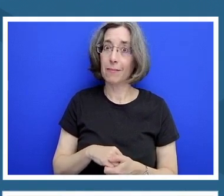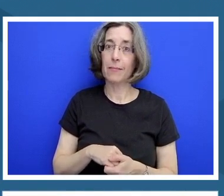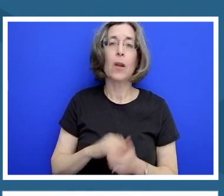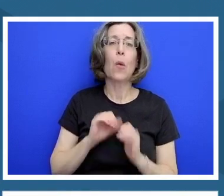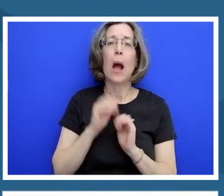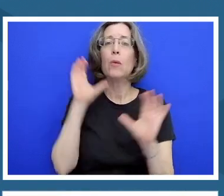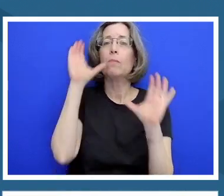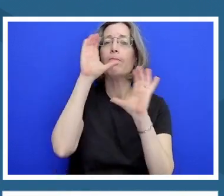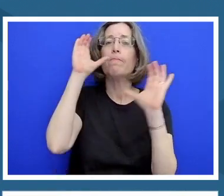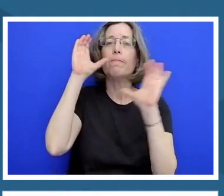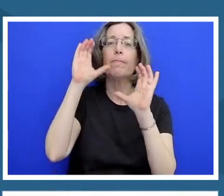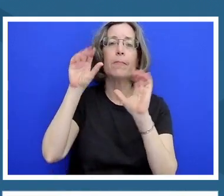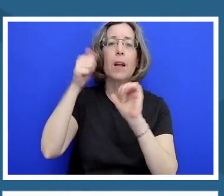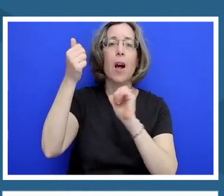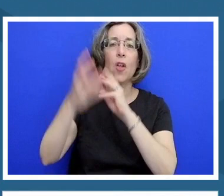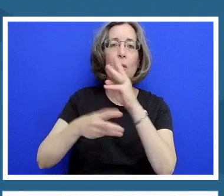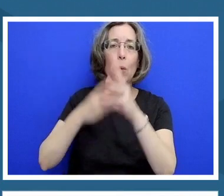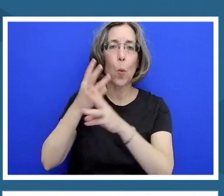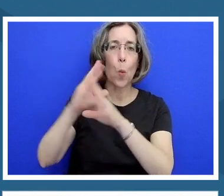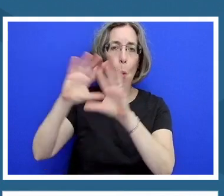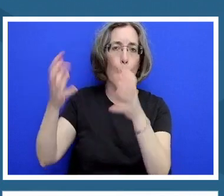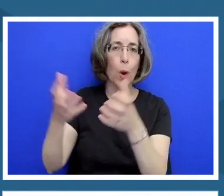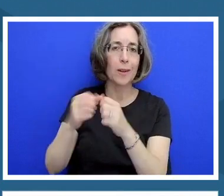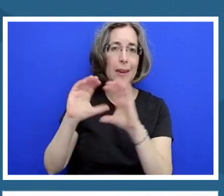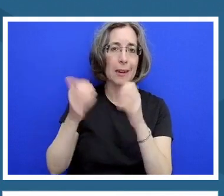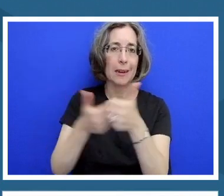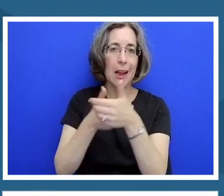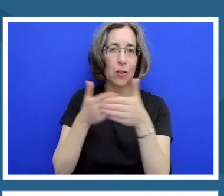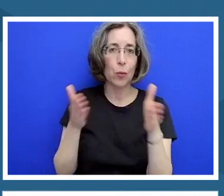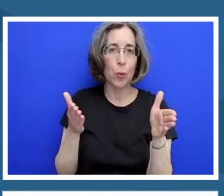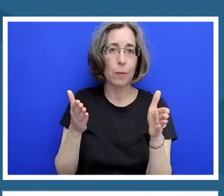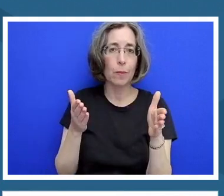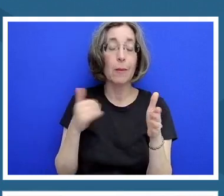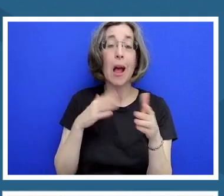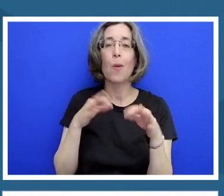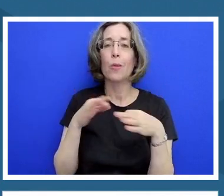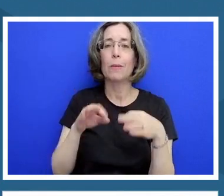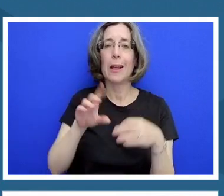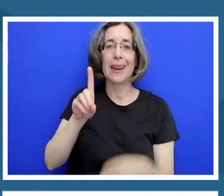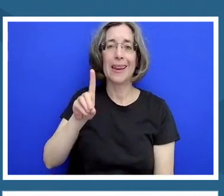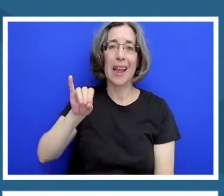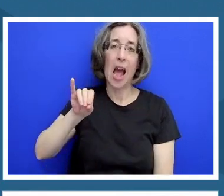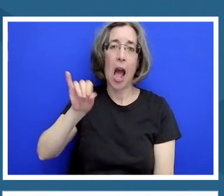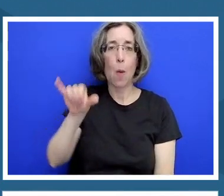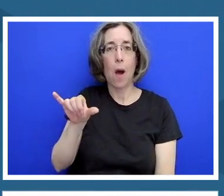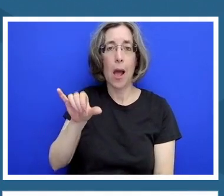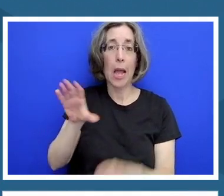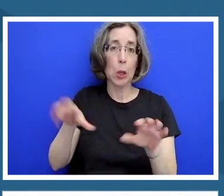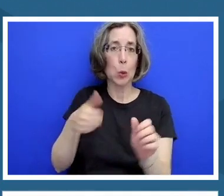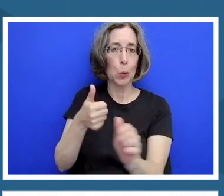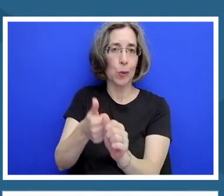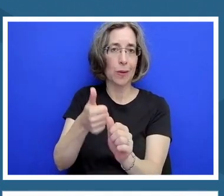the diy or do-it-yourself planet search portal